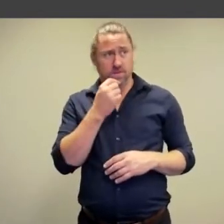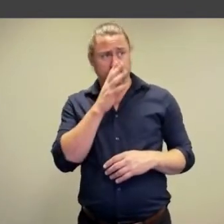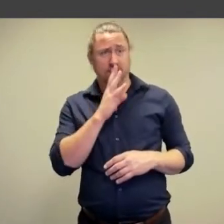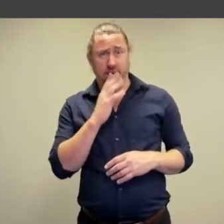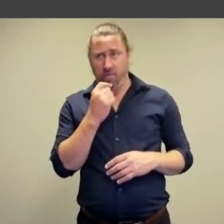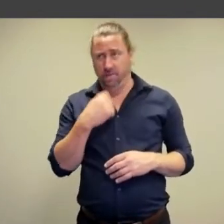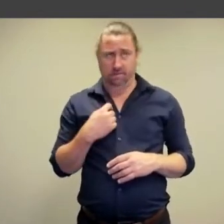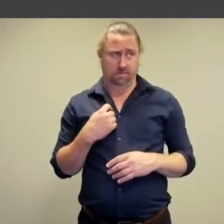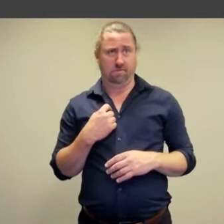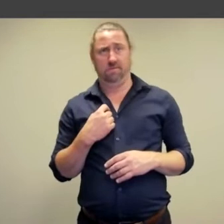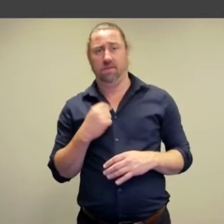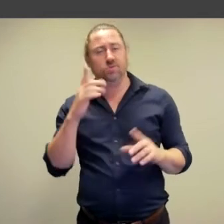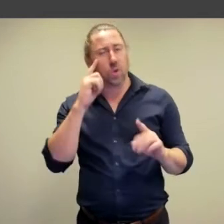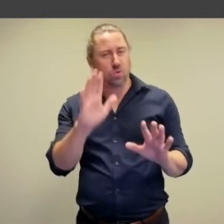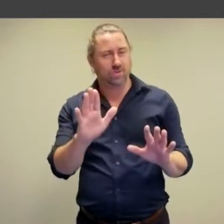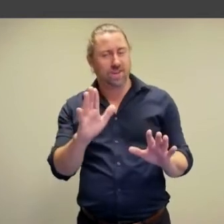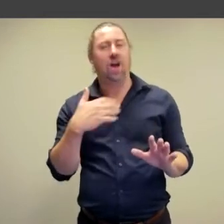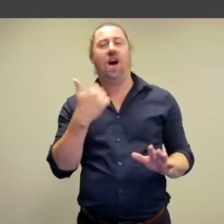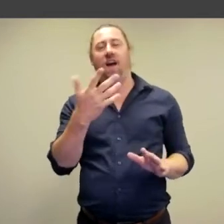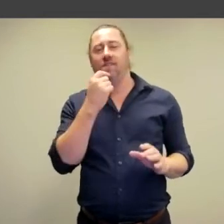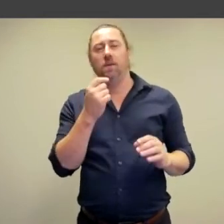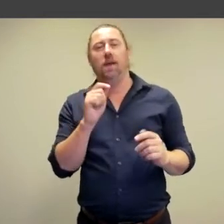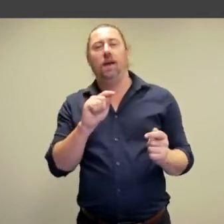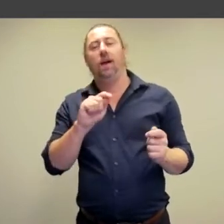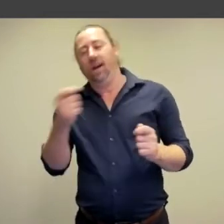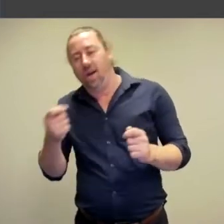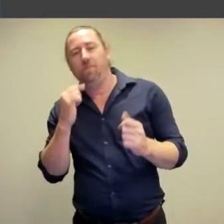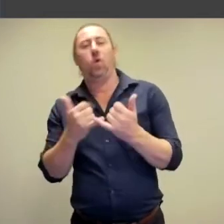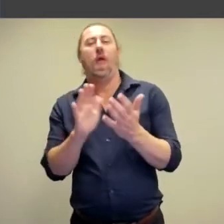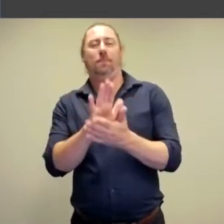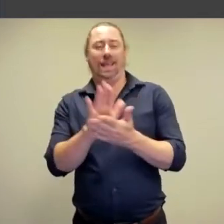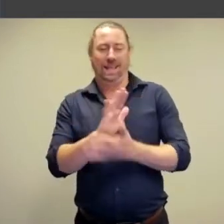don't worry, I have something to cheer you up.